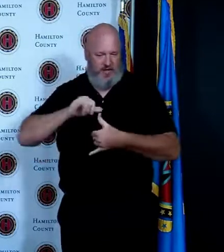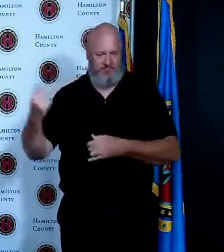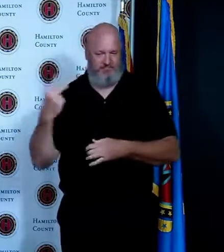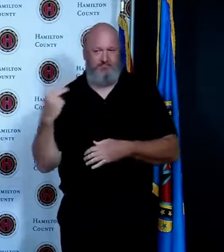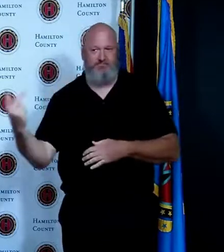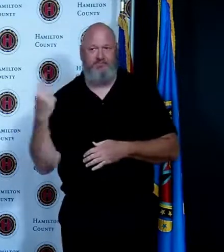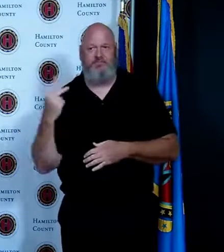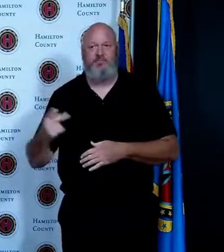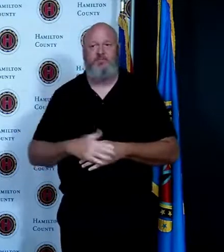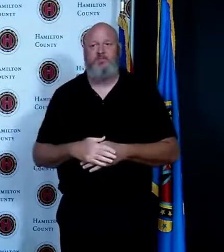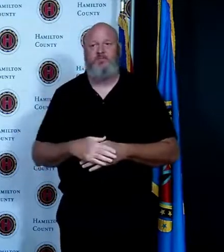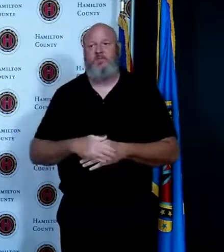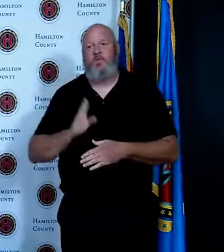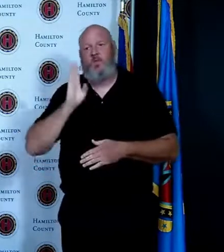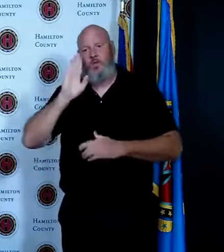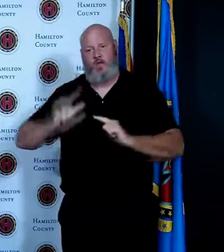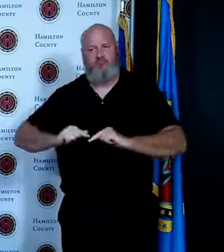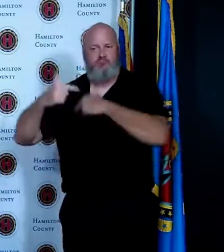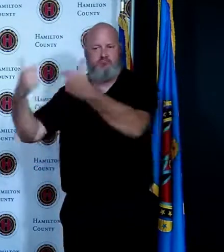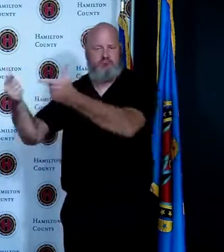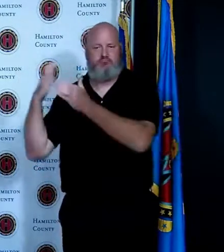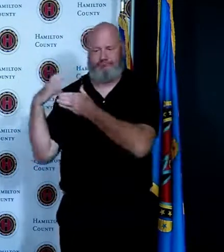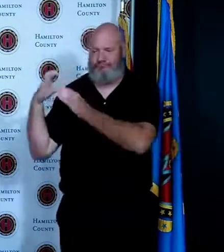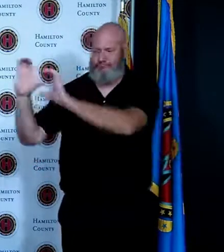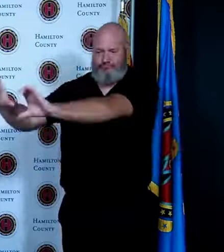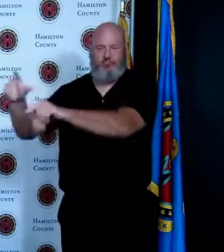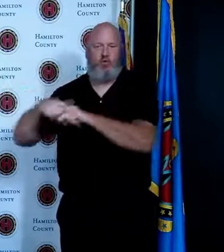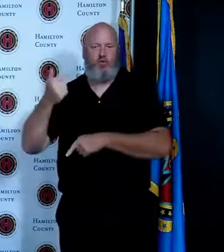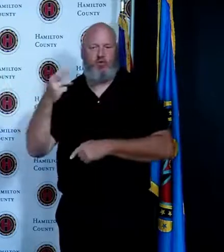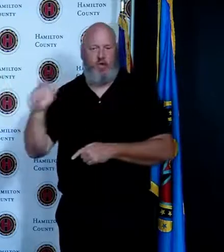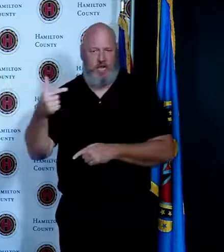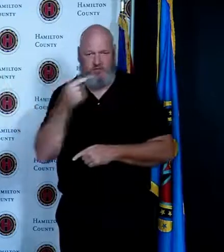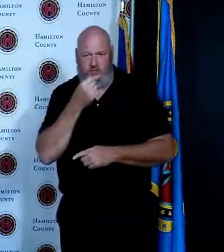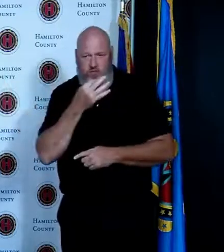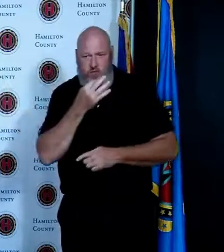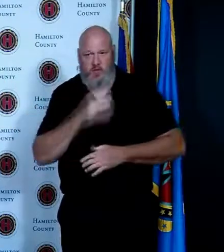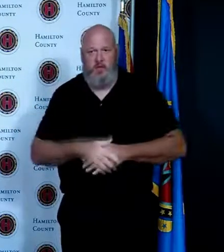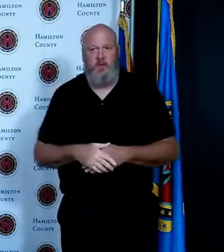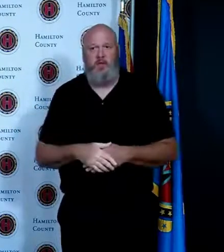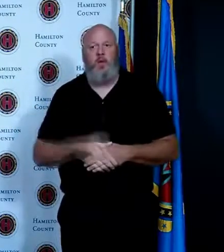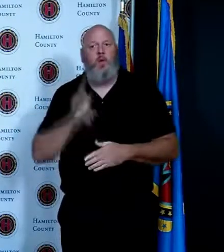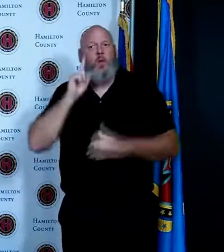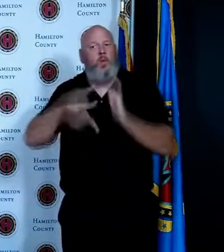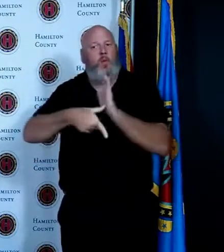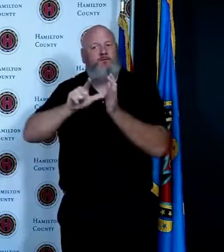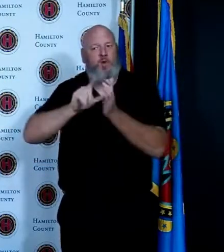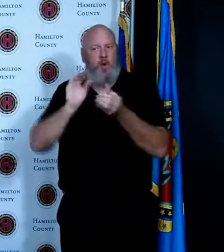here this morning but I'm gonna review the numbers as we always do so the total